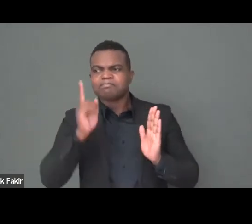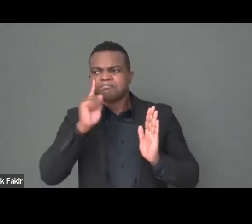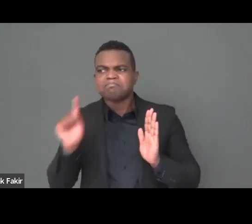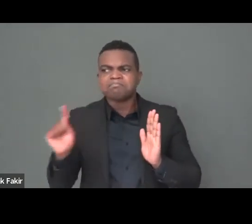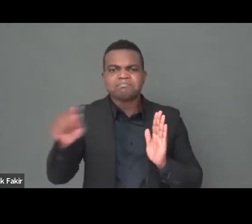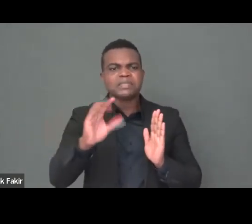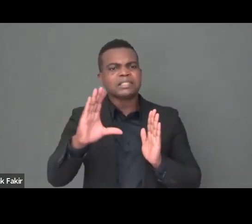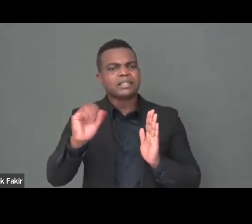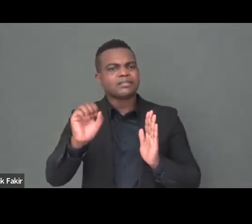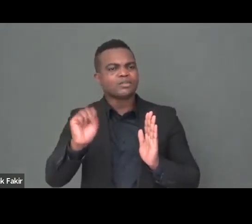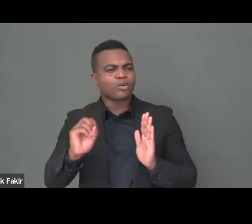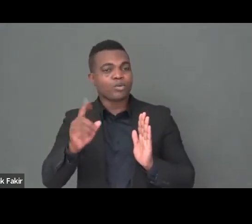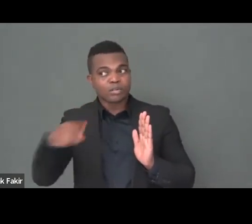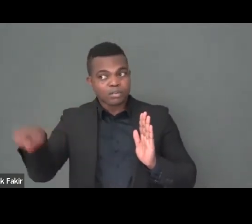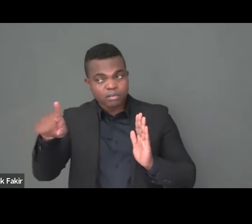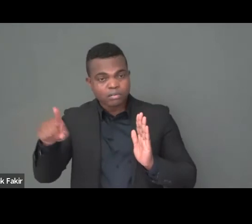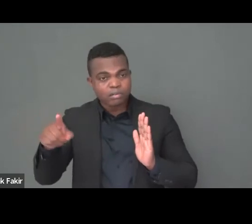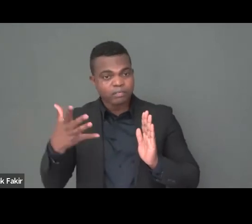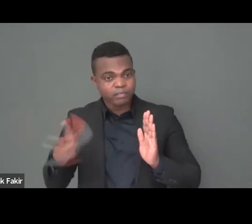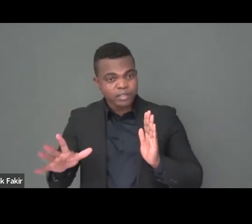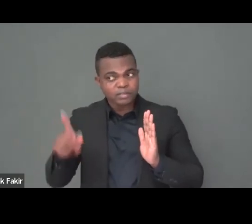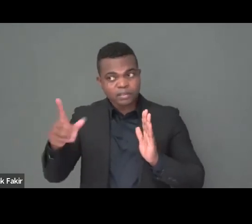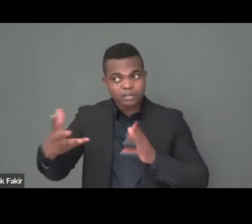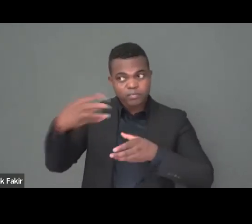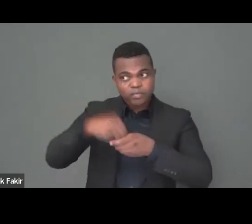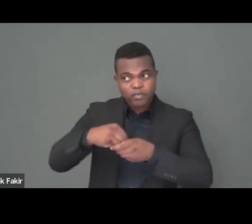Eric Ngondi: We have also walk to it, the opposite is also on the ground.